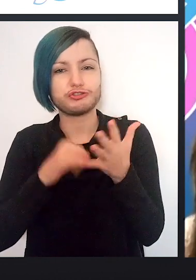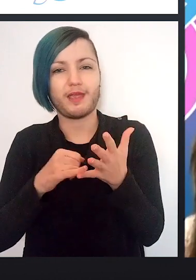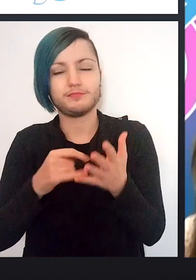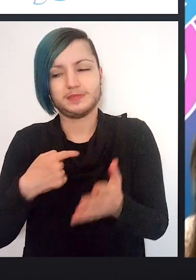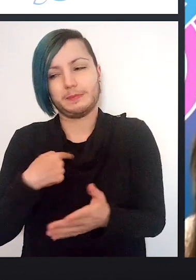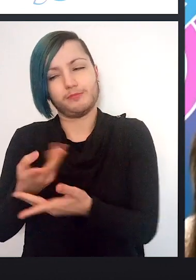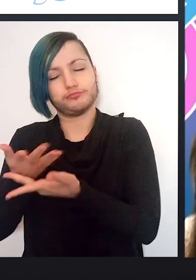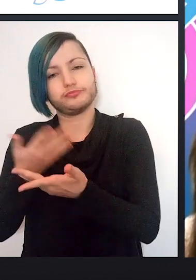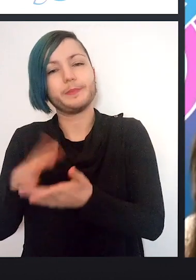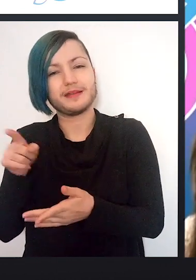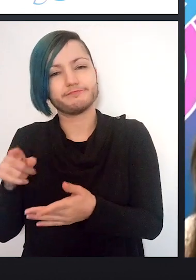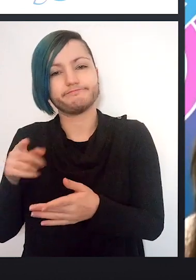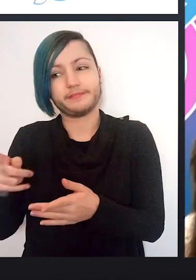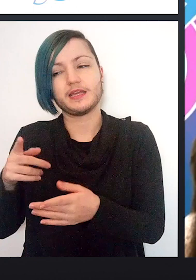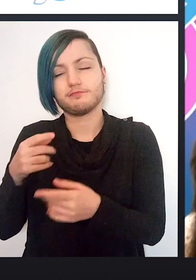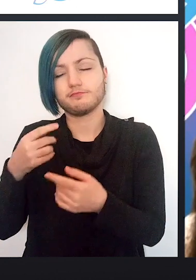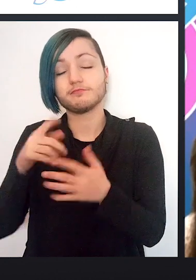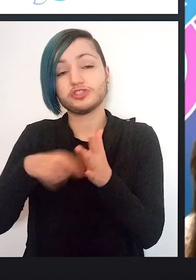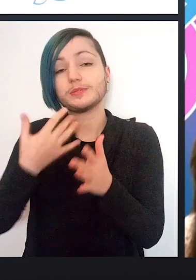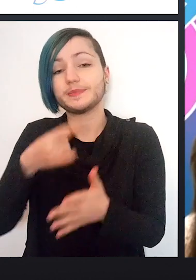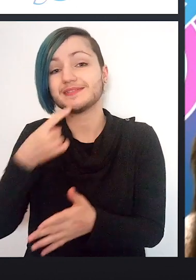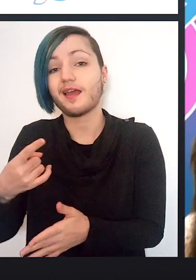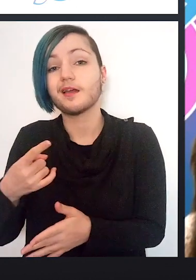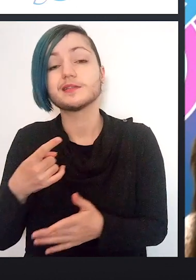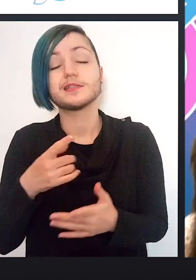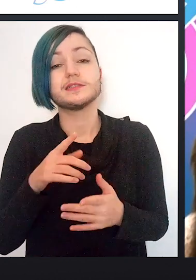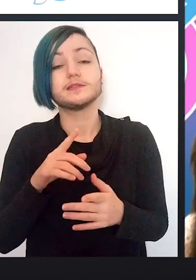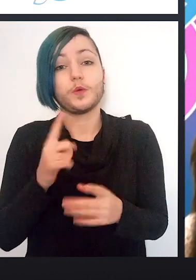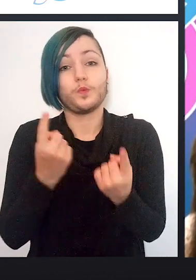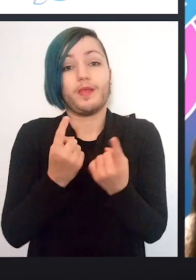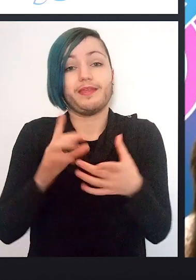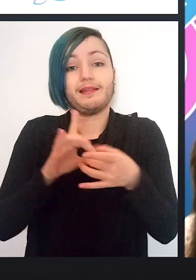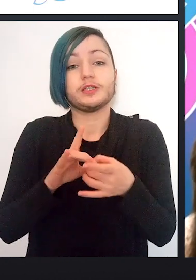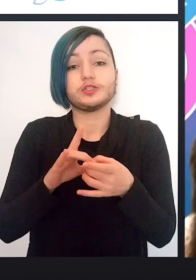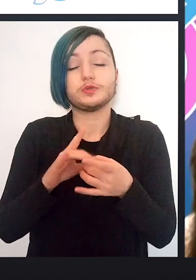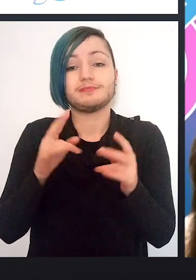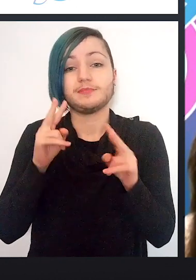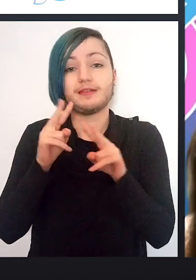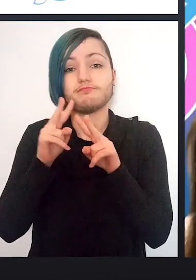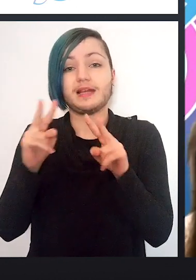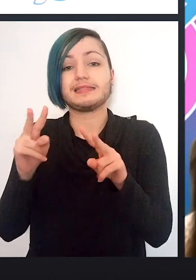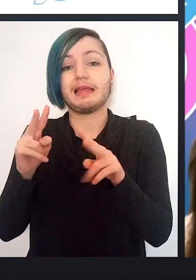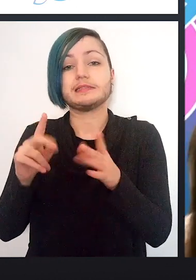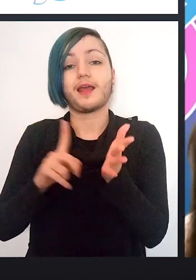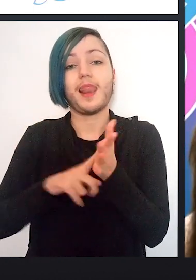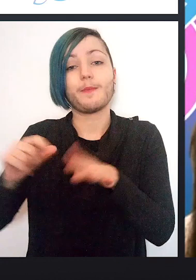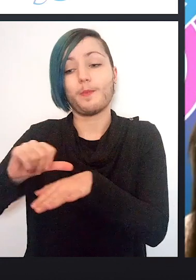we had our conversation is that one of the things about the aesthetic labiaplasty procedure is that